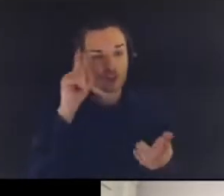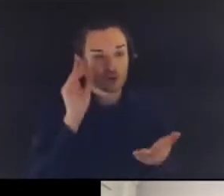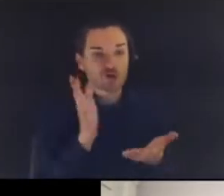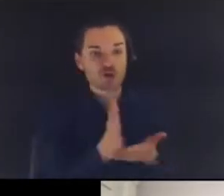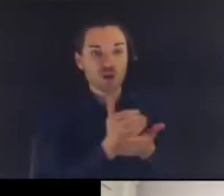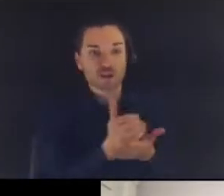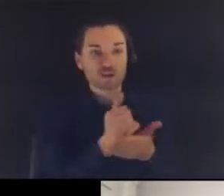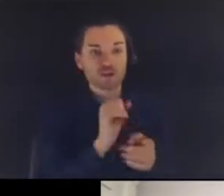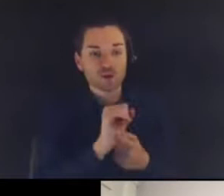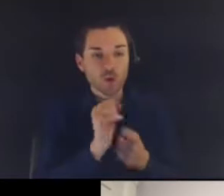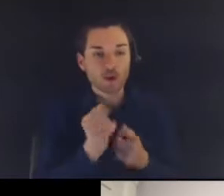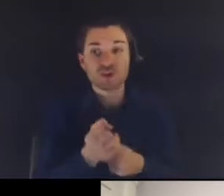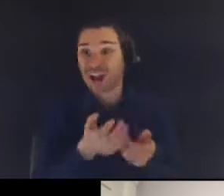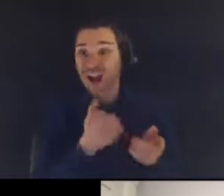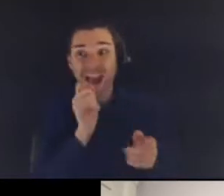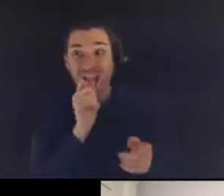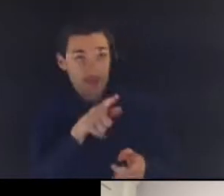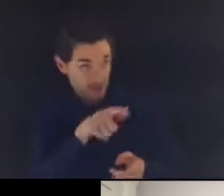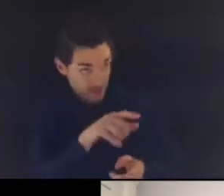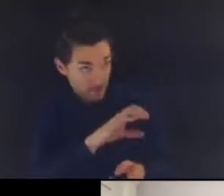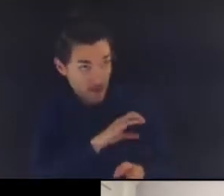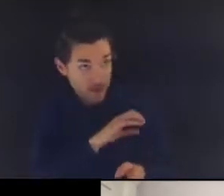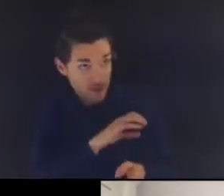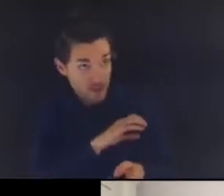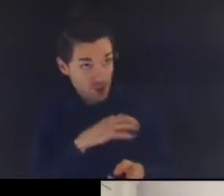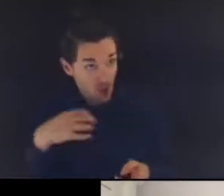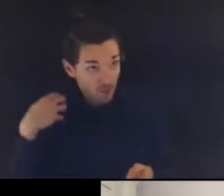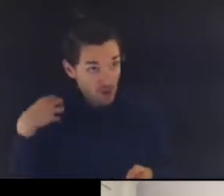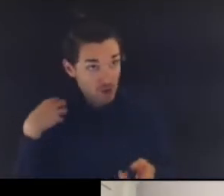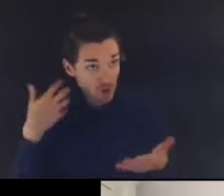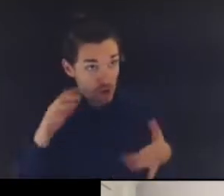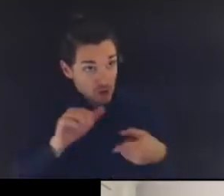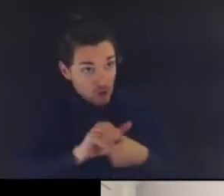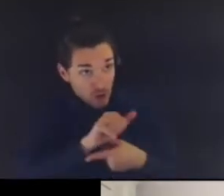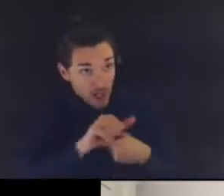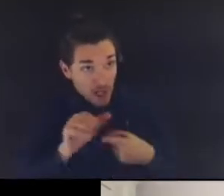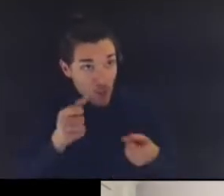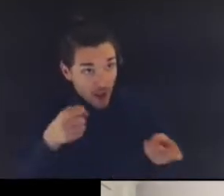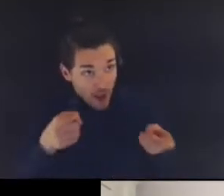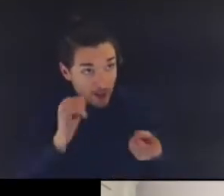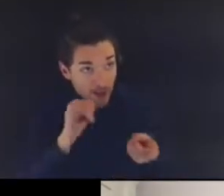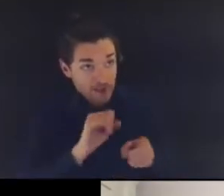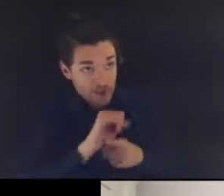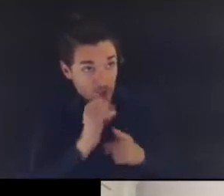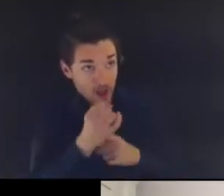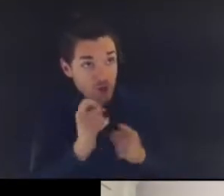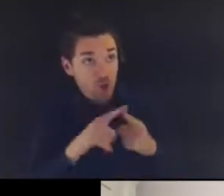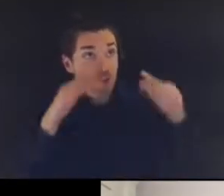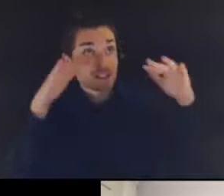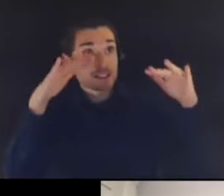Ask if the police officer is trained in this particular situation to de-escalate. I m begging